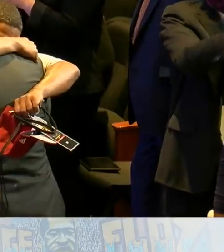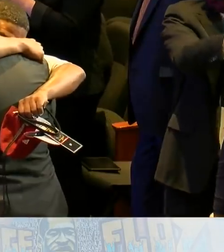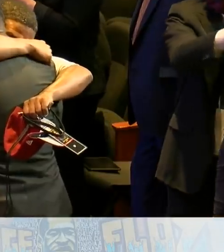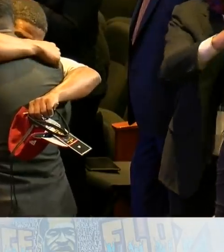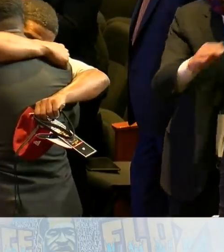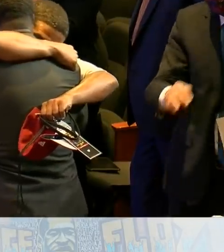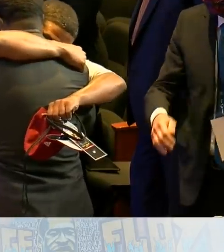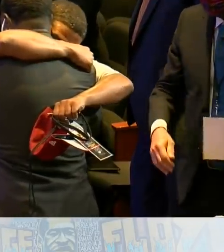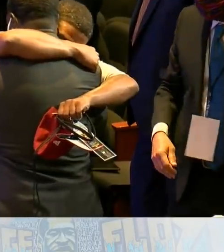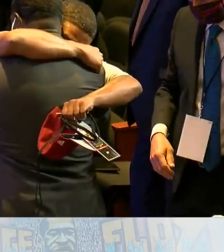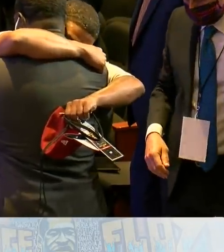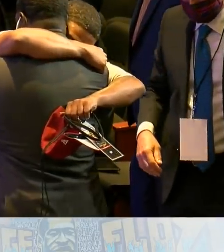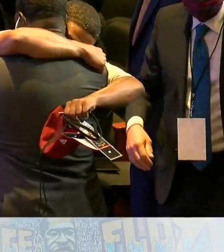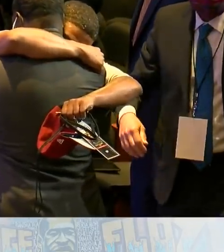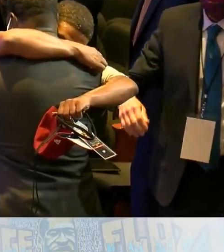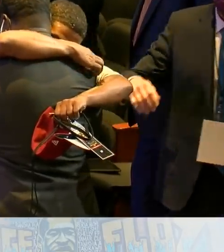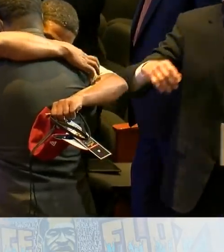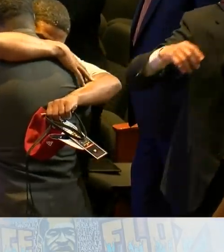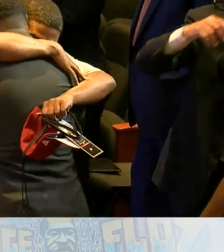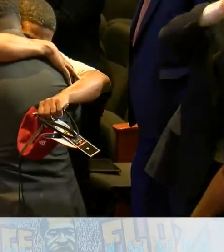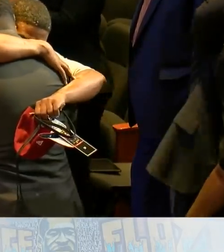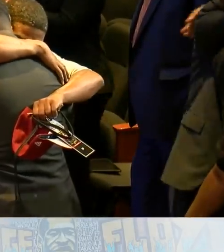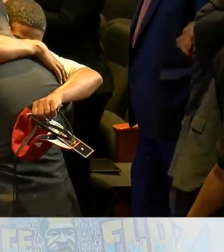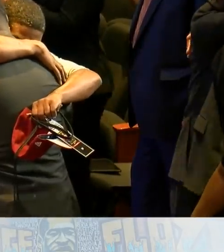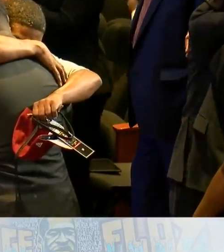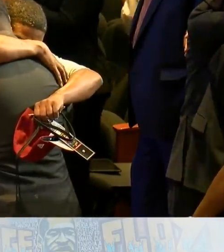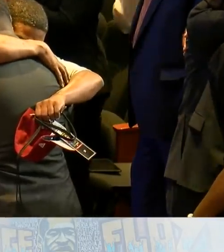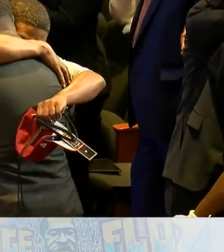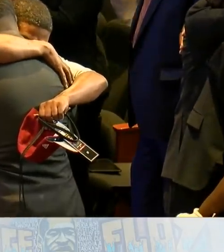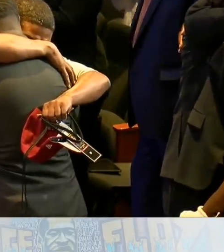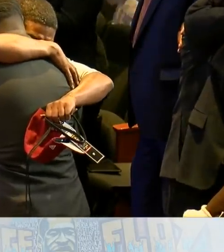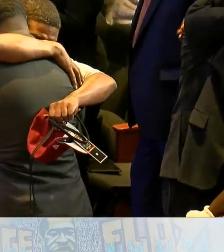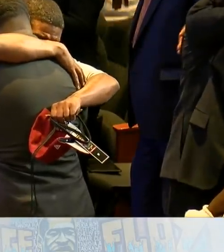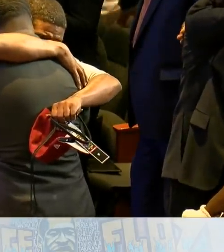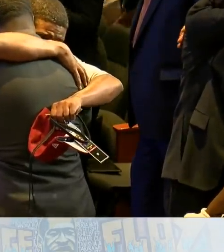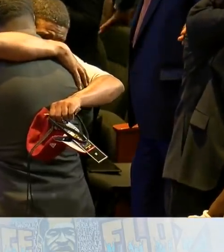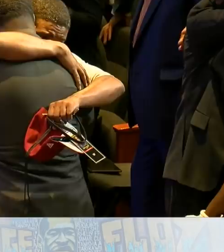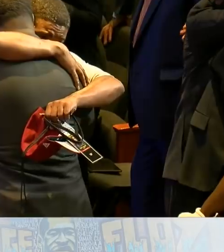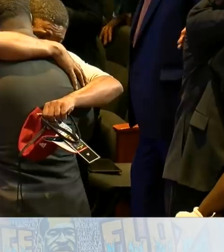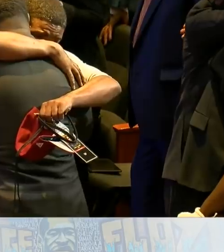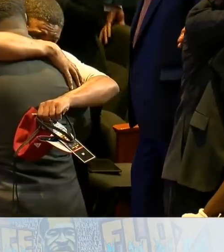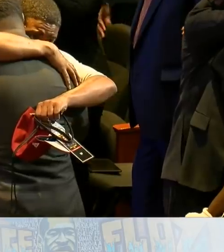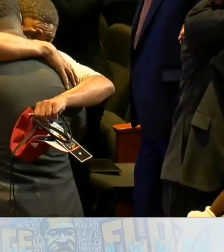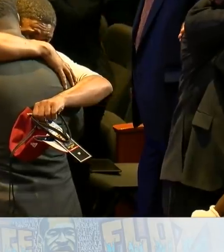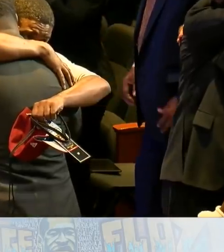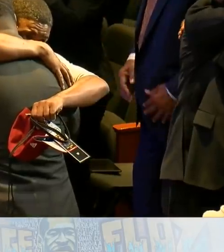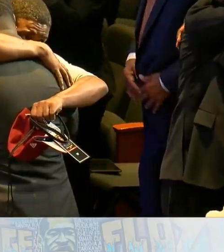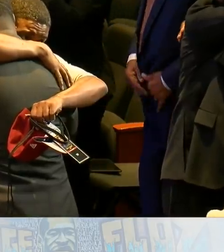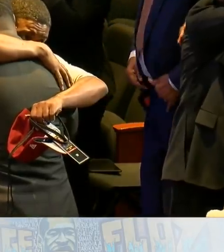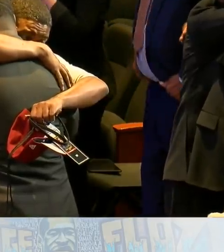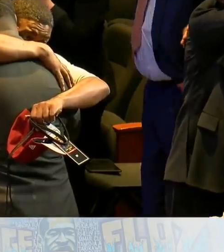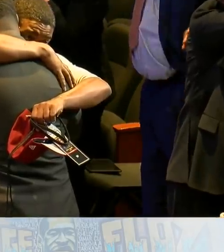ARE FOR THE BENEDICTION. GOOD AND GRACIOUS GOD, MERCIFUL MASTER, WALK WITH US WHILE WE